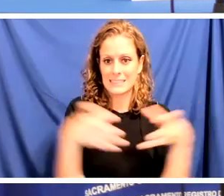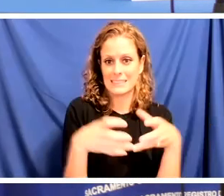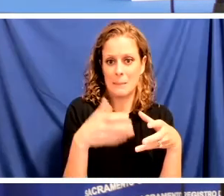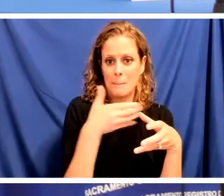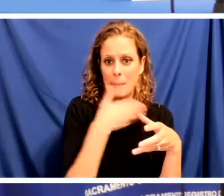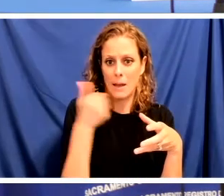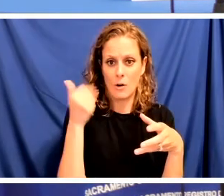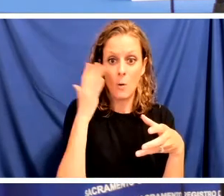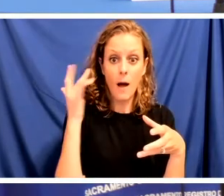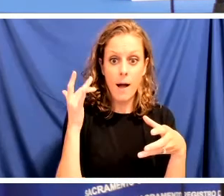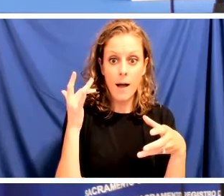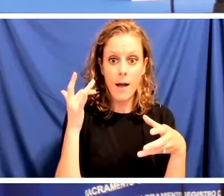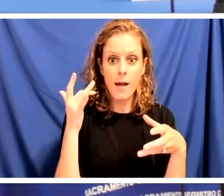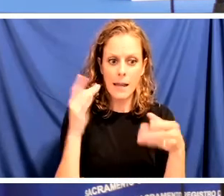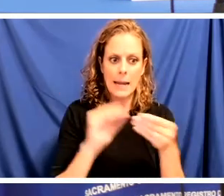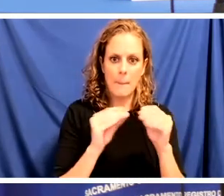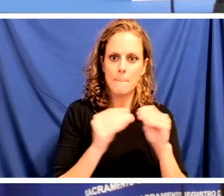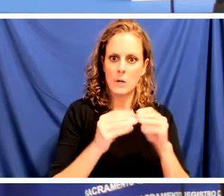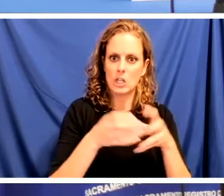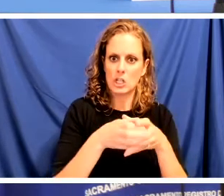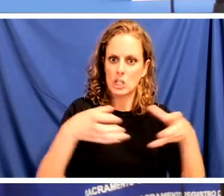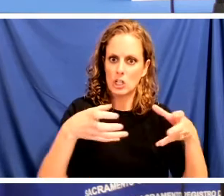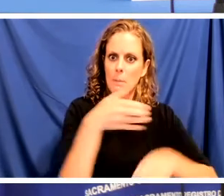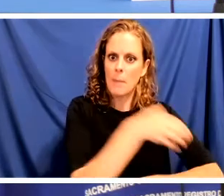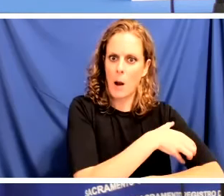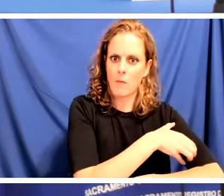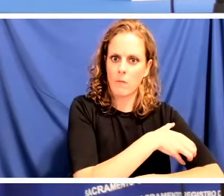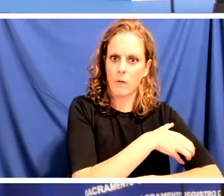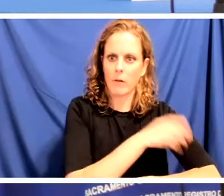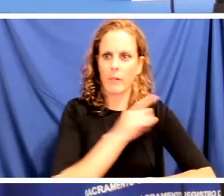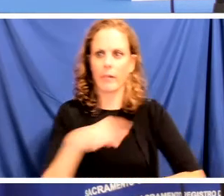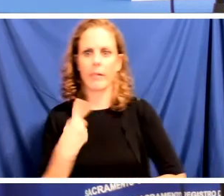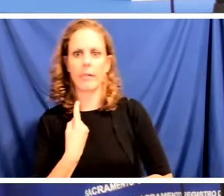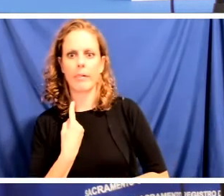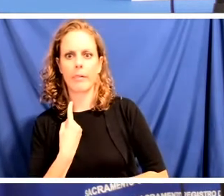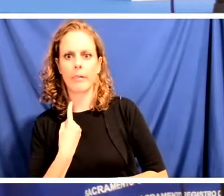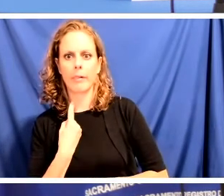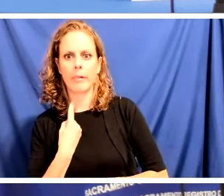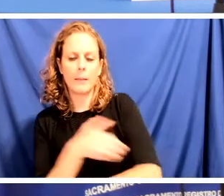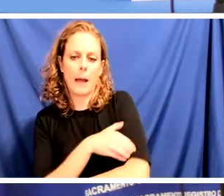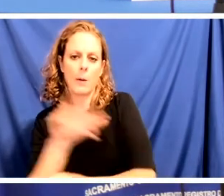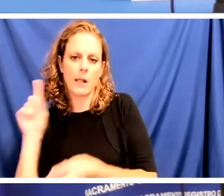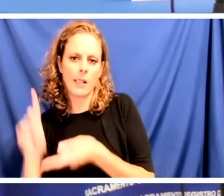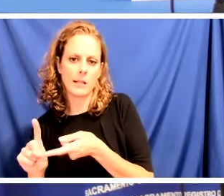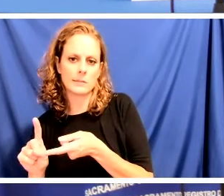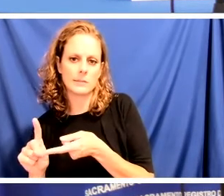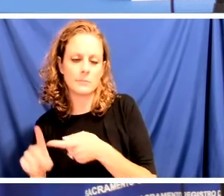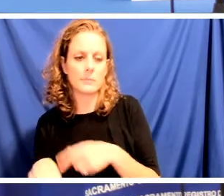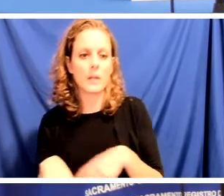SacGov: that's that's certainly one way to look at it, but the other part of this question was what is perhaps some of the benefits of not.